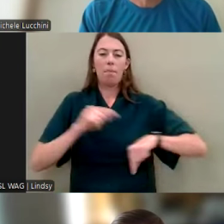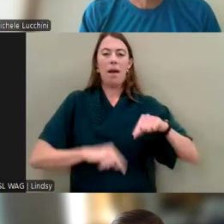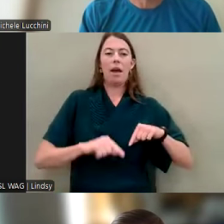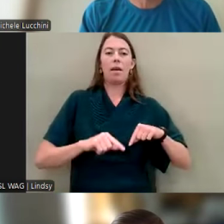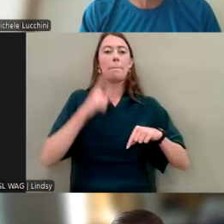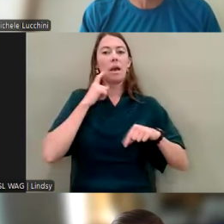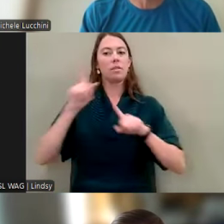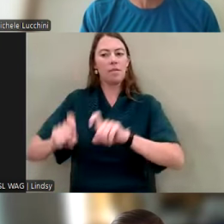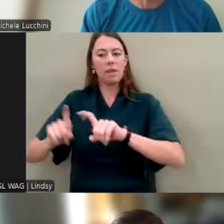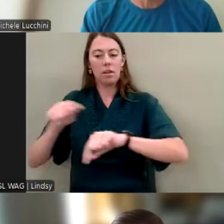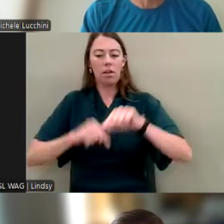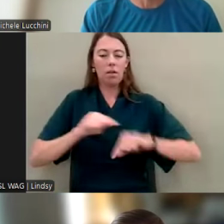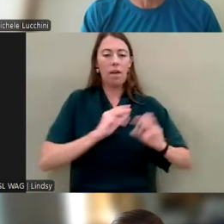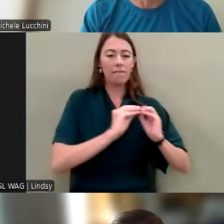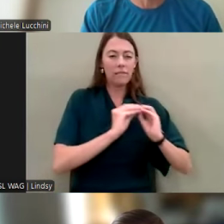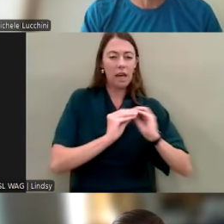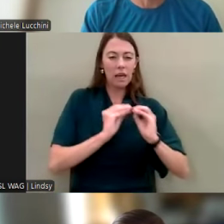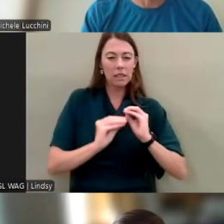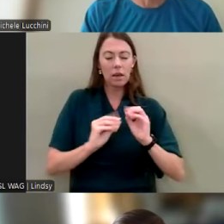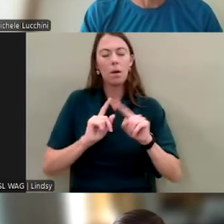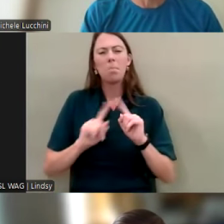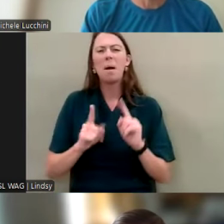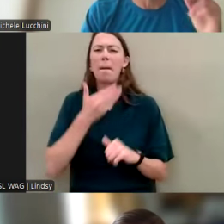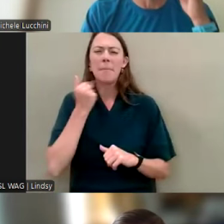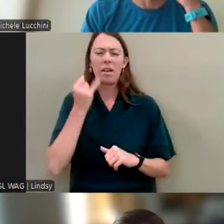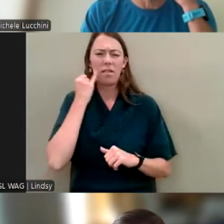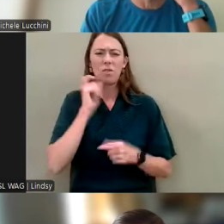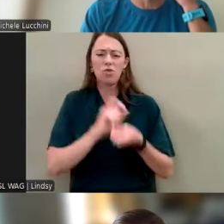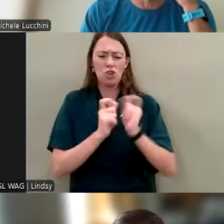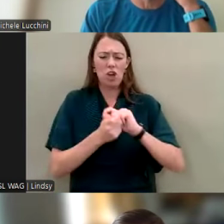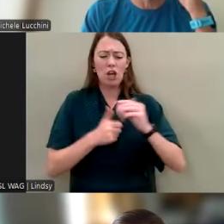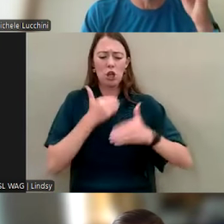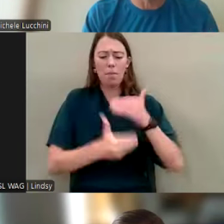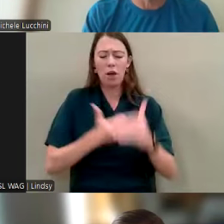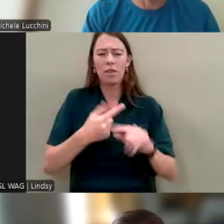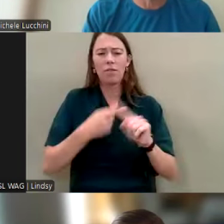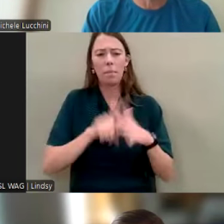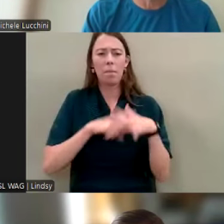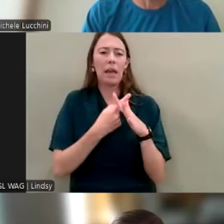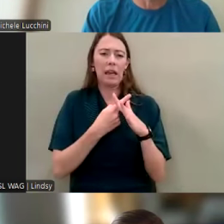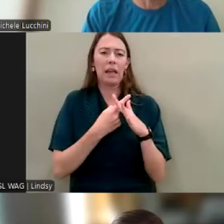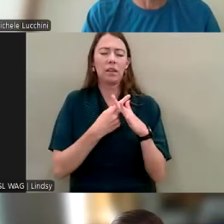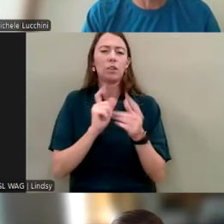you also need to remediate your processes and your culture so you are gathering the experience,